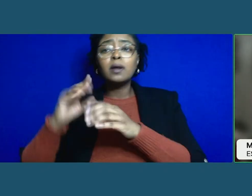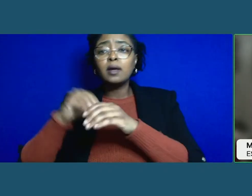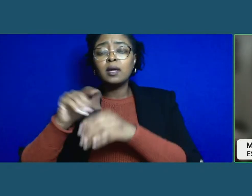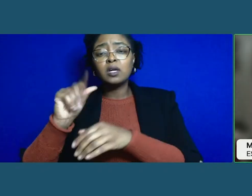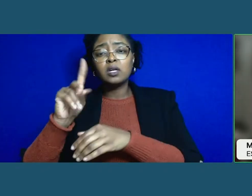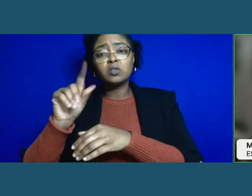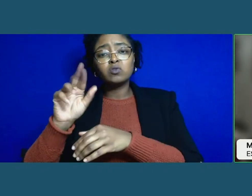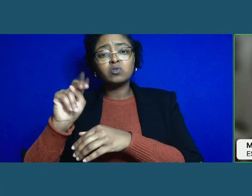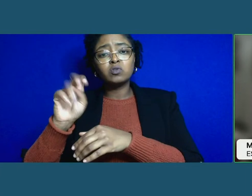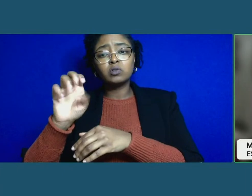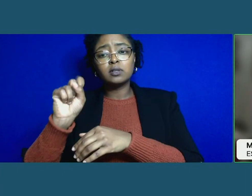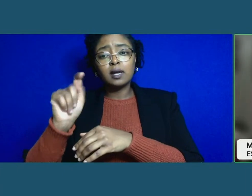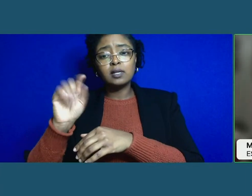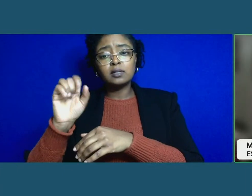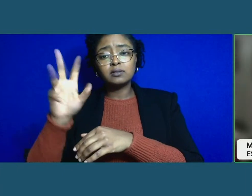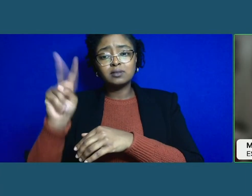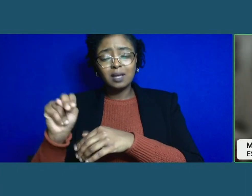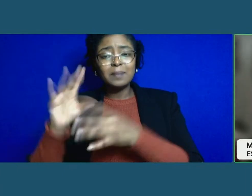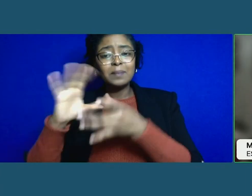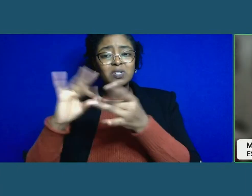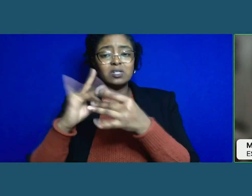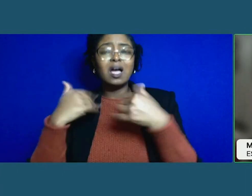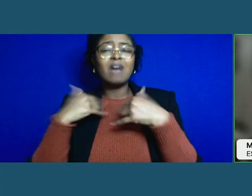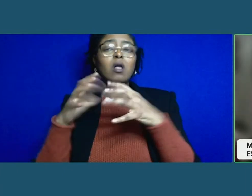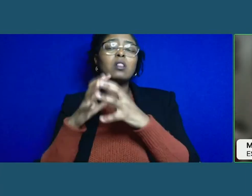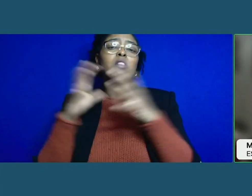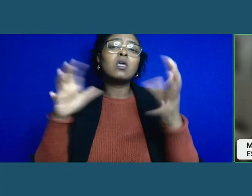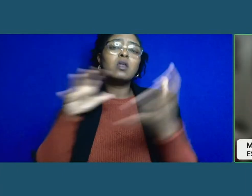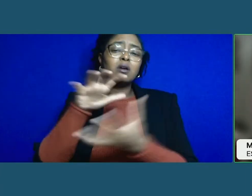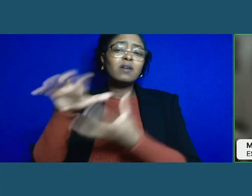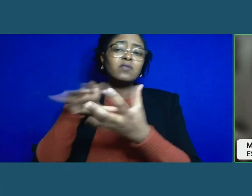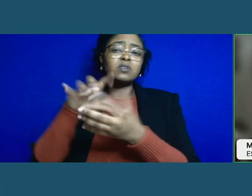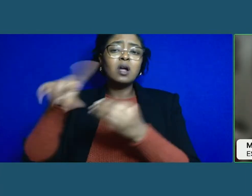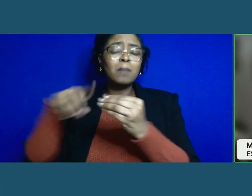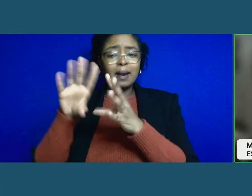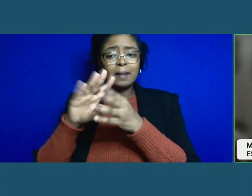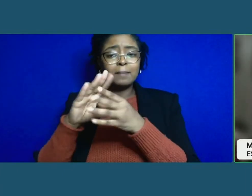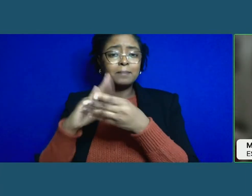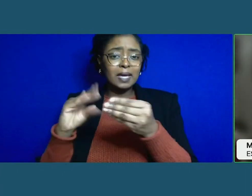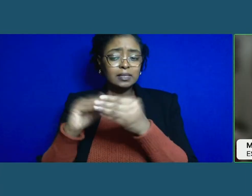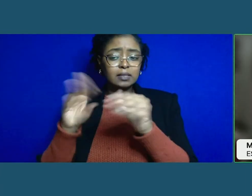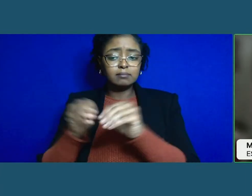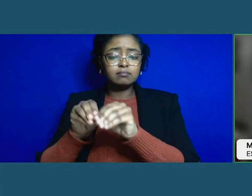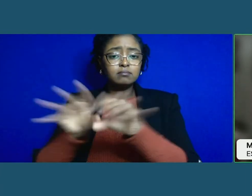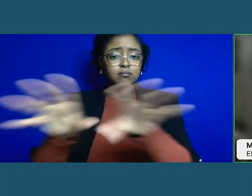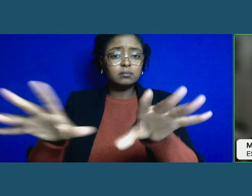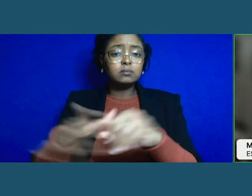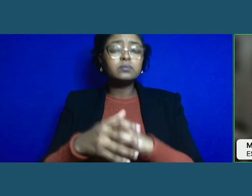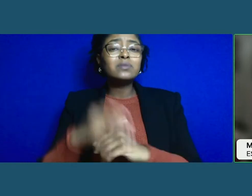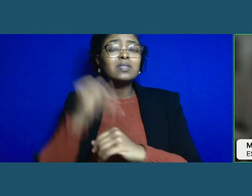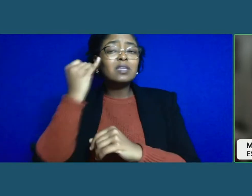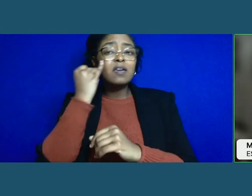. We know that community members in Darnestown have conveyed that there's a lot of confusion